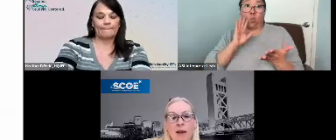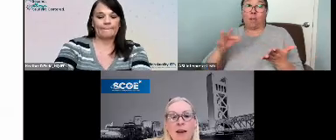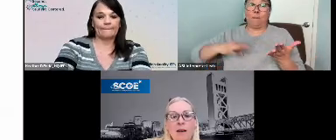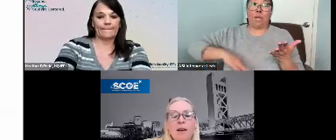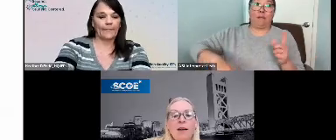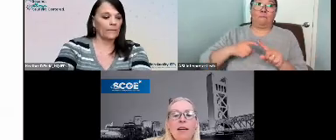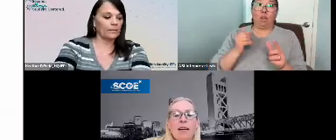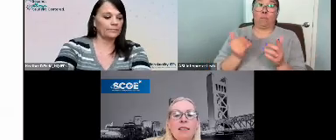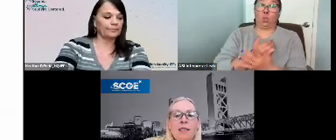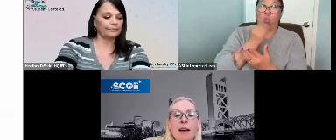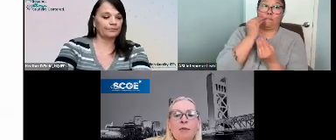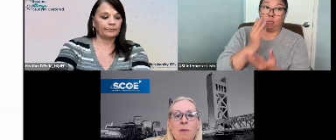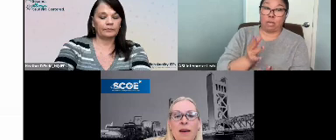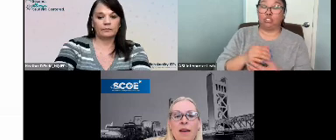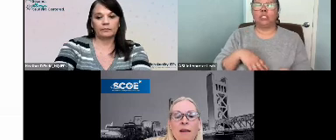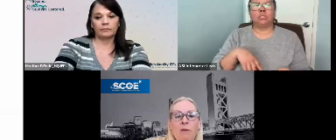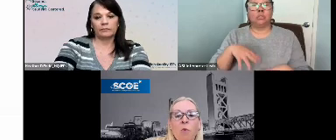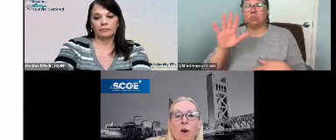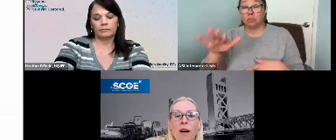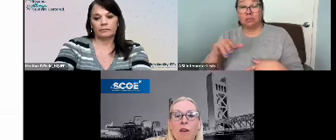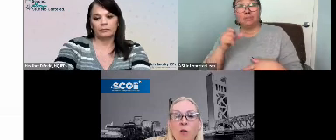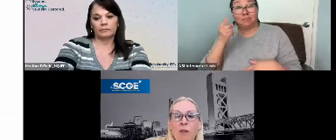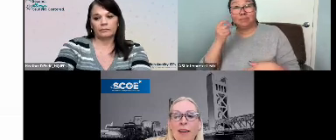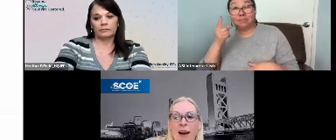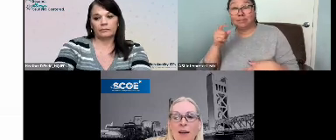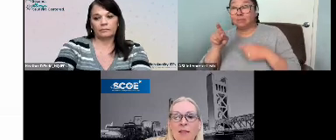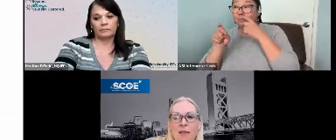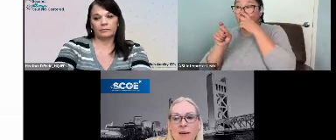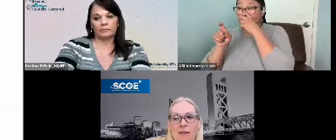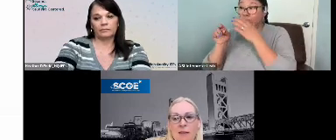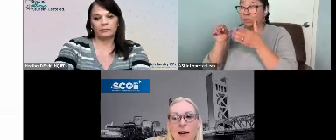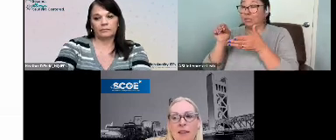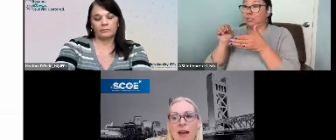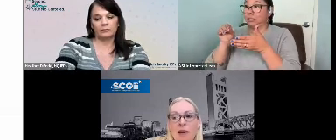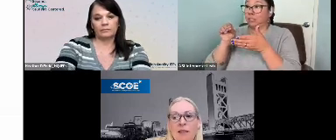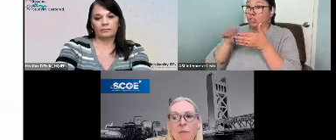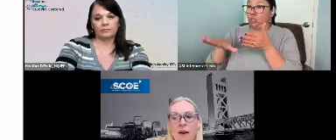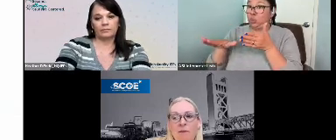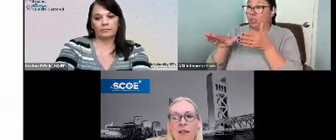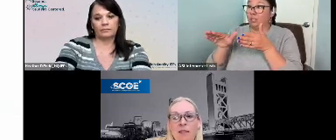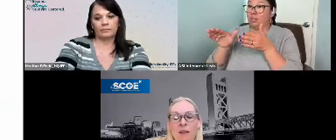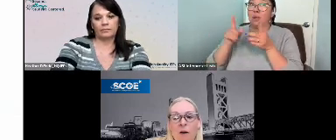That said, it does have to be at a level where a student can access it and that is the benefit to